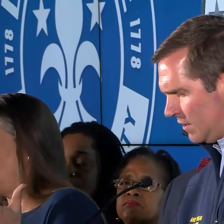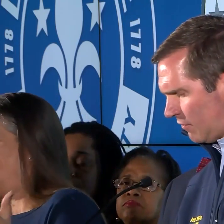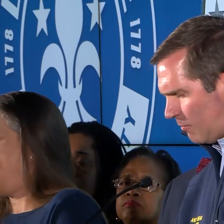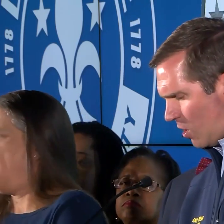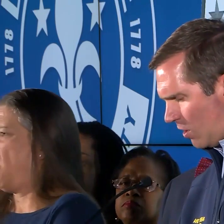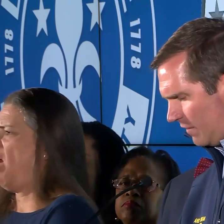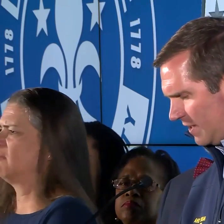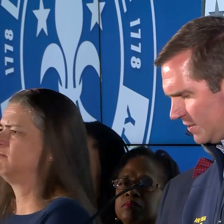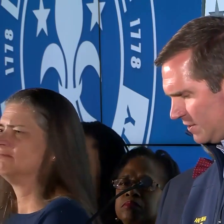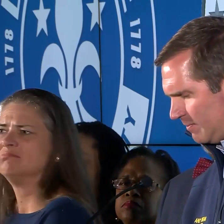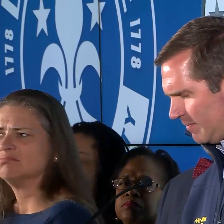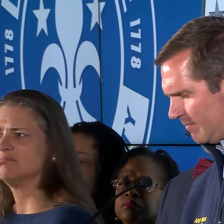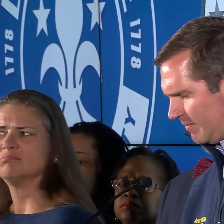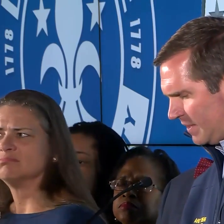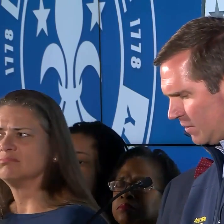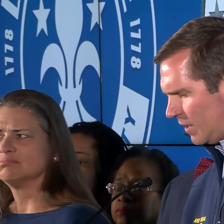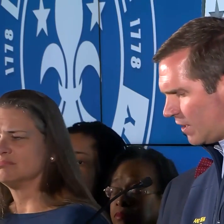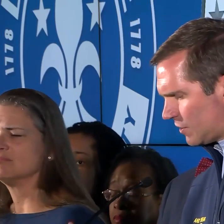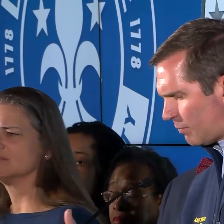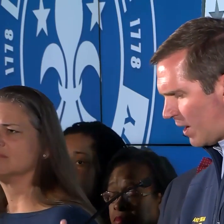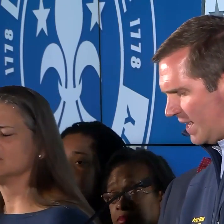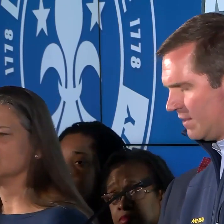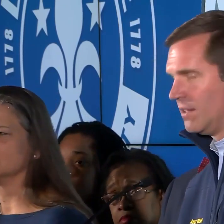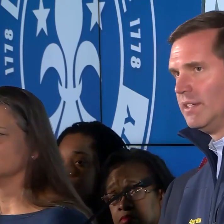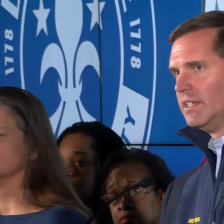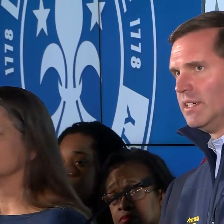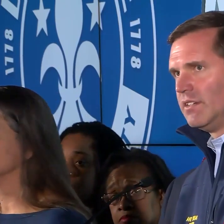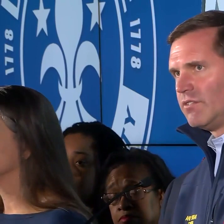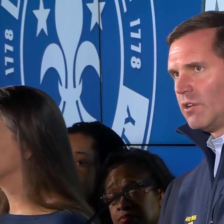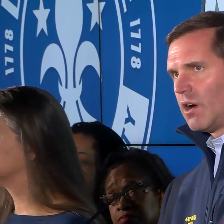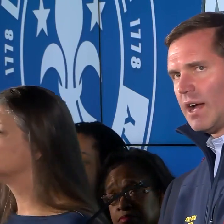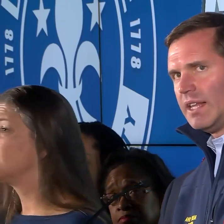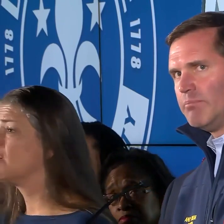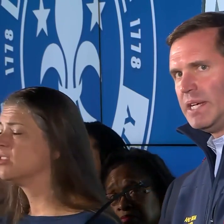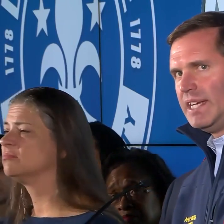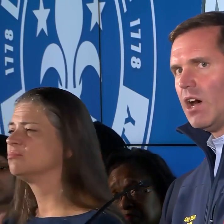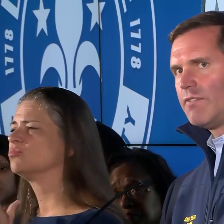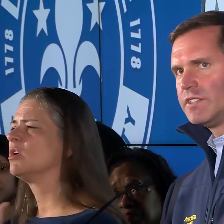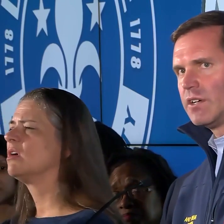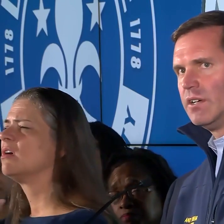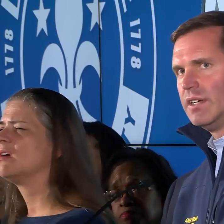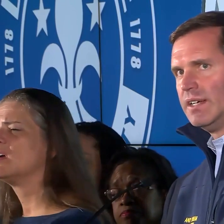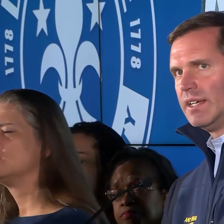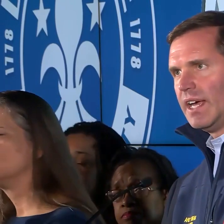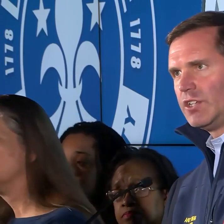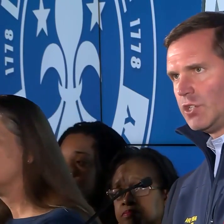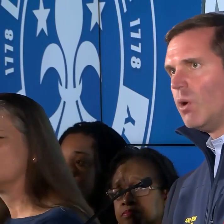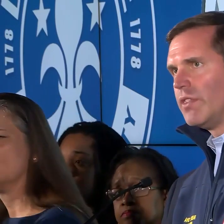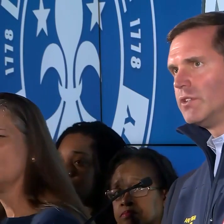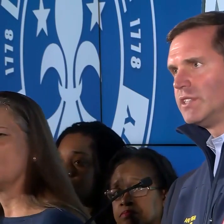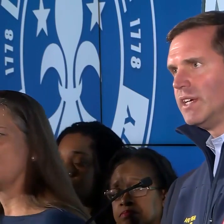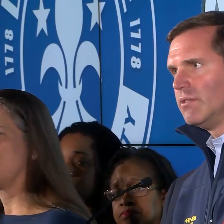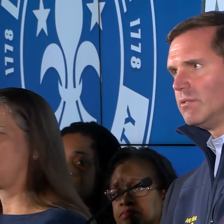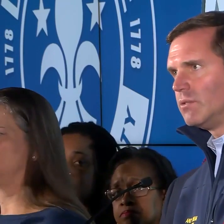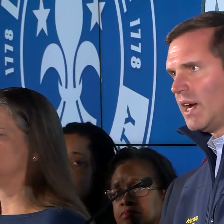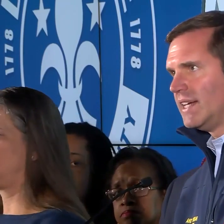from all of us. We also pray for our L MP D officer and two others that right